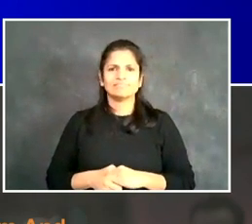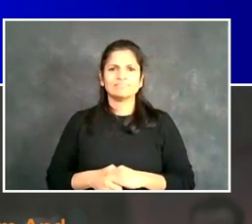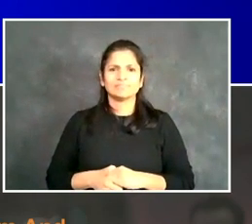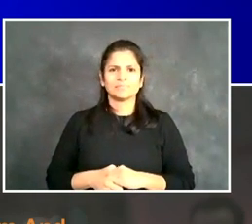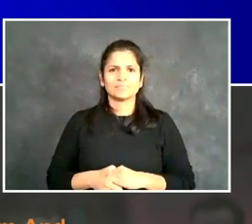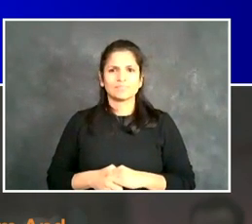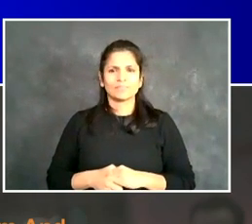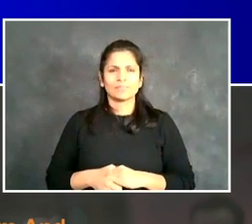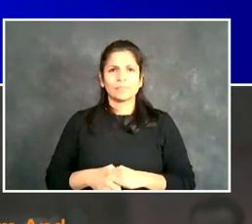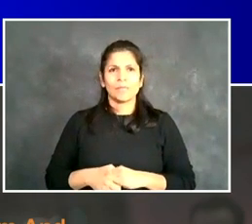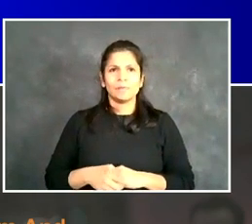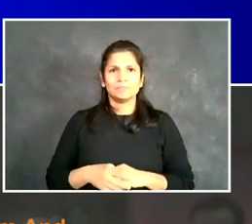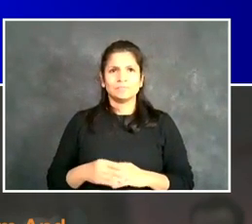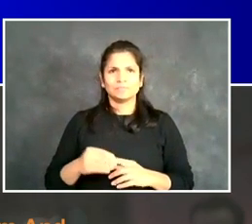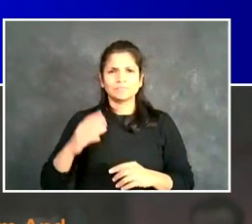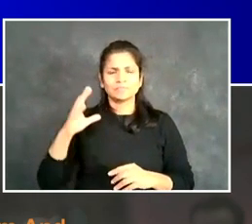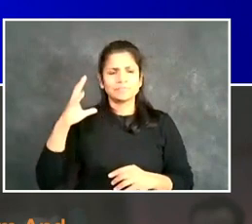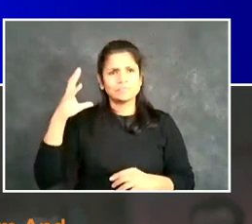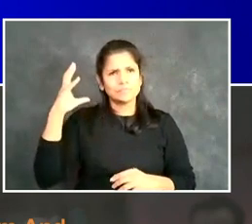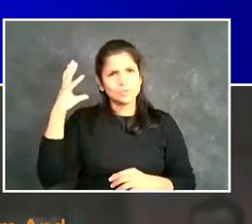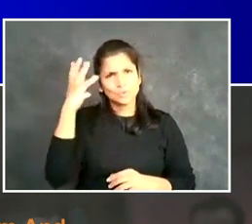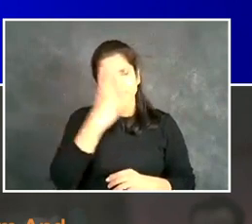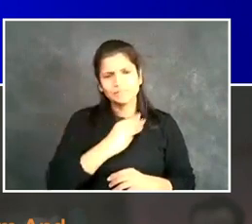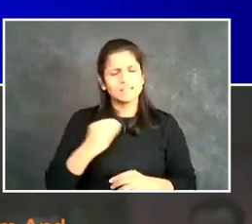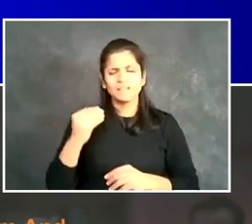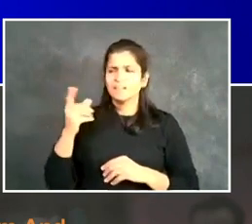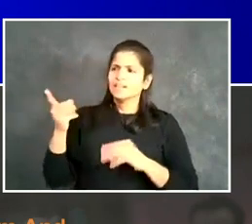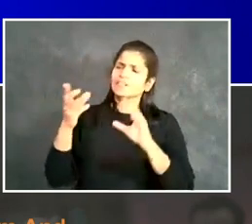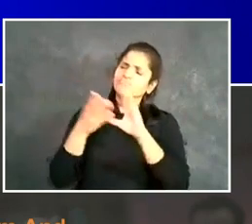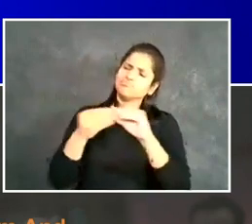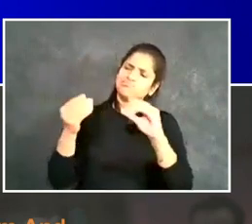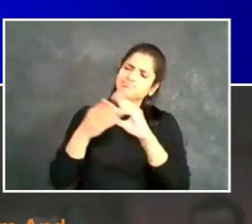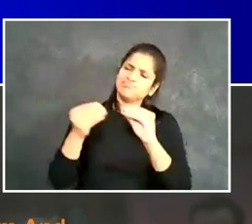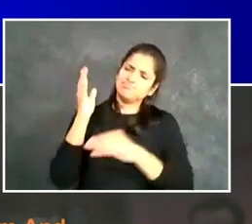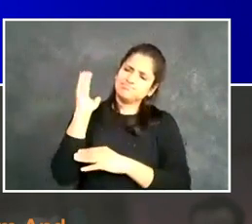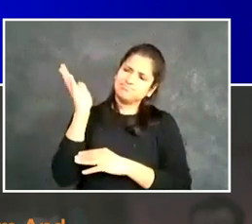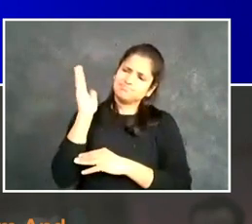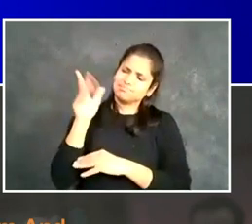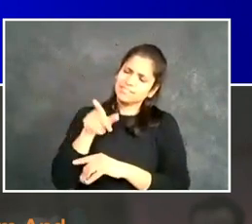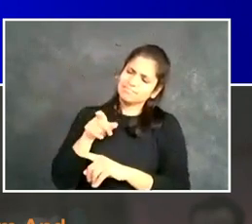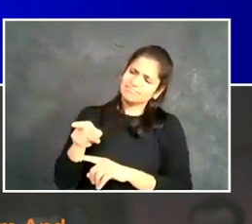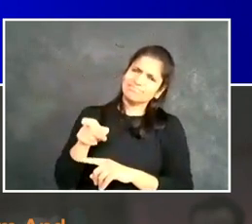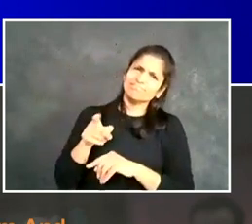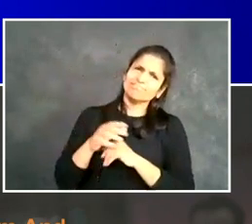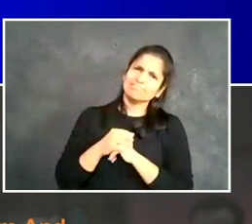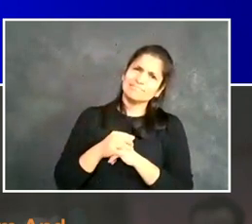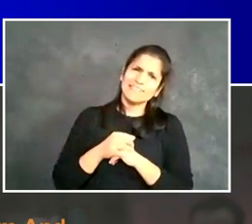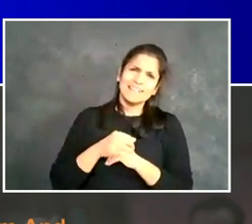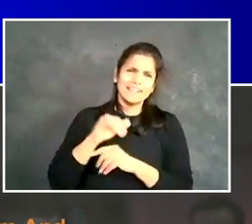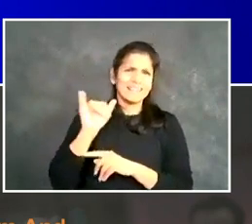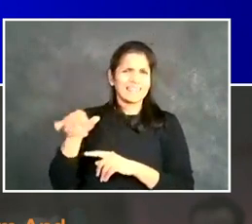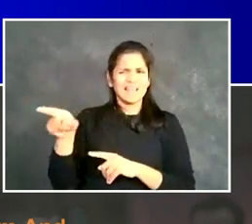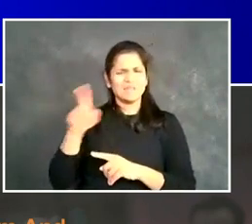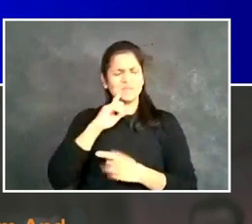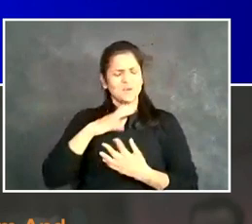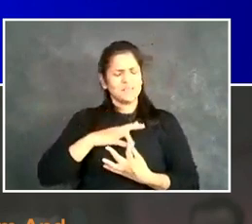BODY, AND SPIRIT. THANK YOU. THAT'S A BEAUTIFUL SENTIMENT